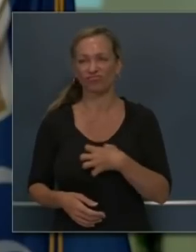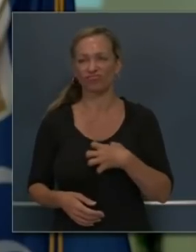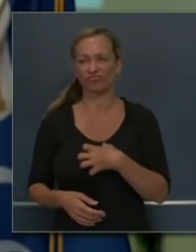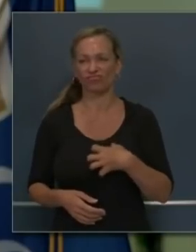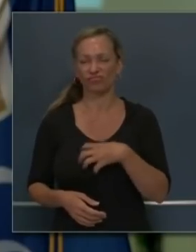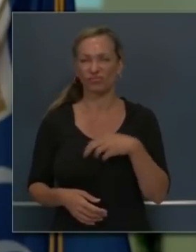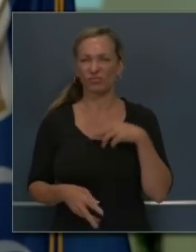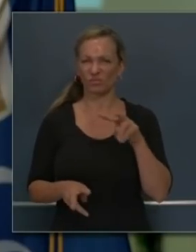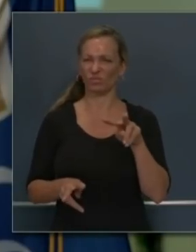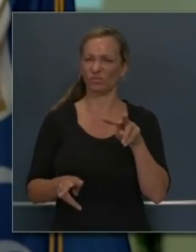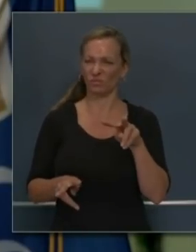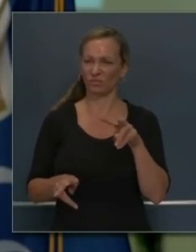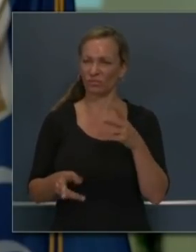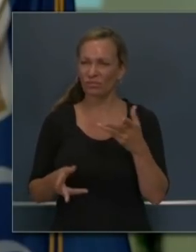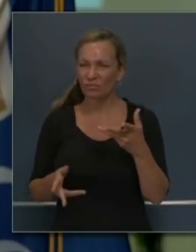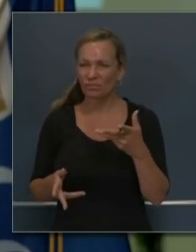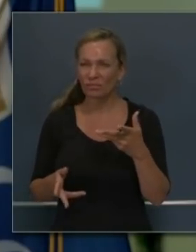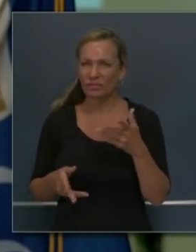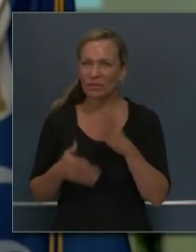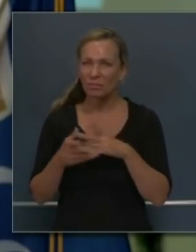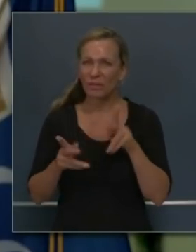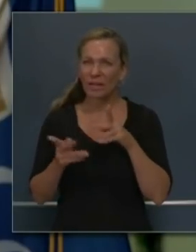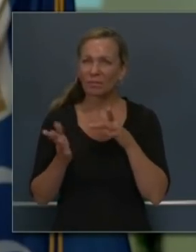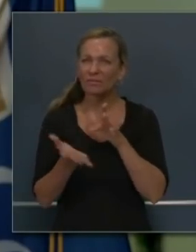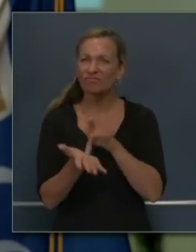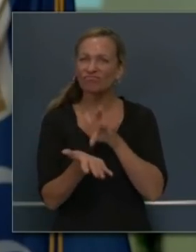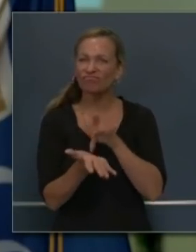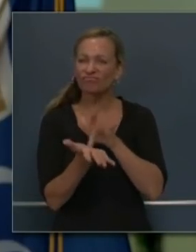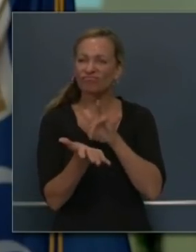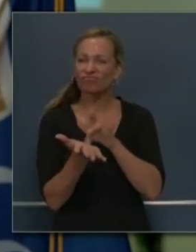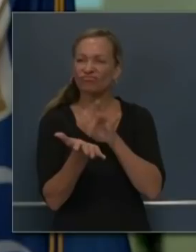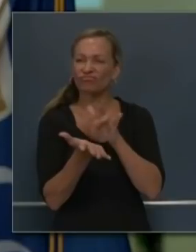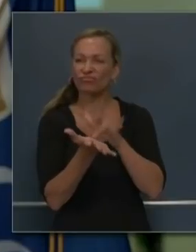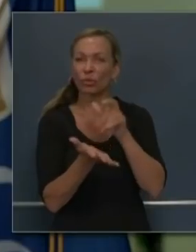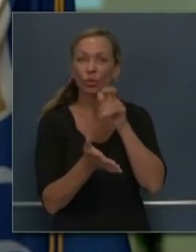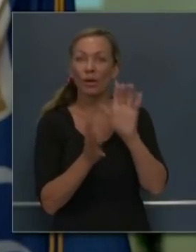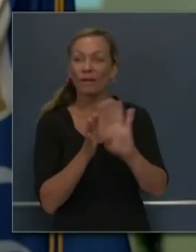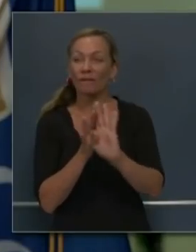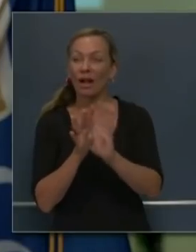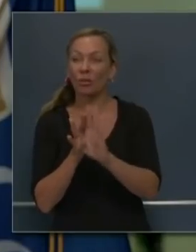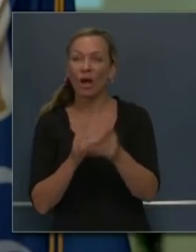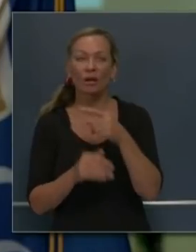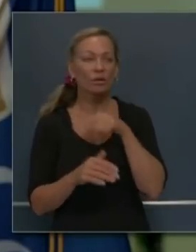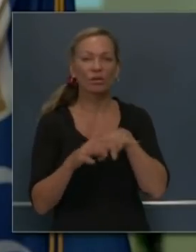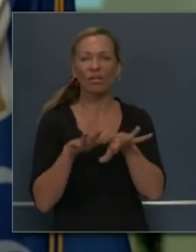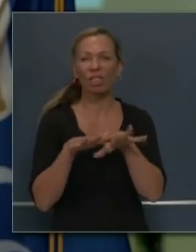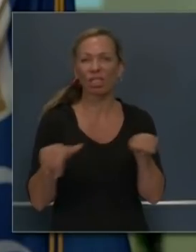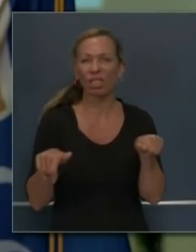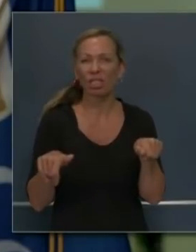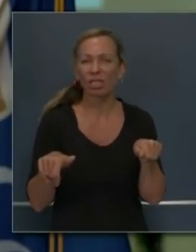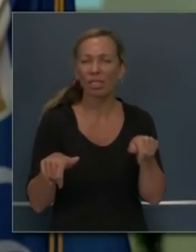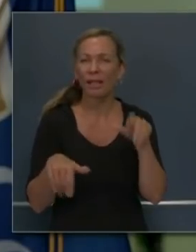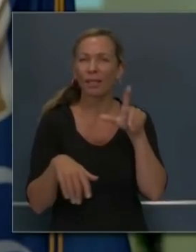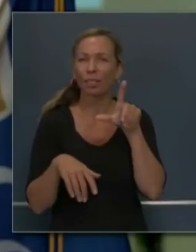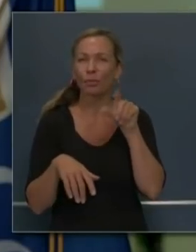I WANT UP FRONT CONDEMN IN NO UNCERTAIN WORDS, HOW DISGRACEFUL IT IS, HOW DISGUSTING IT IS TO LEARN ABOUT PEOPLE THAT IN SOME INSTANCES